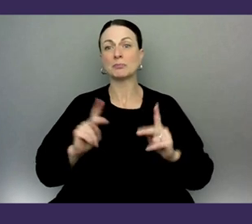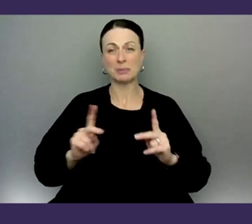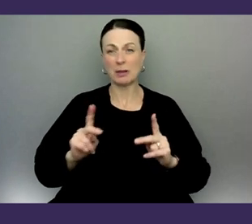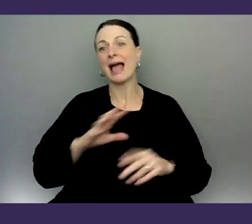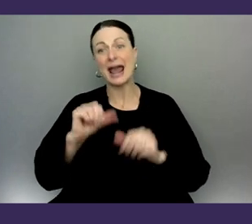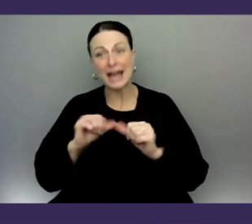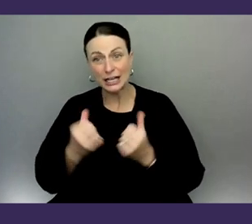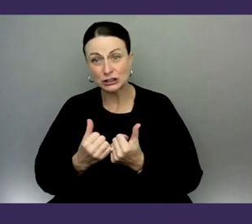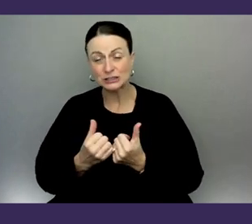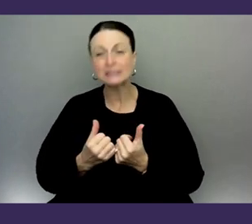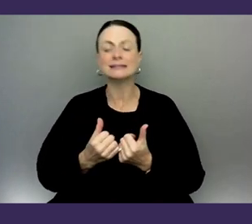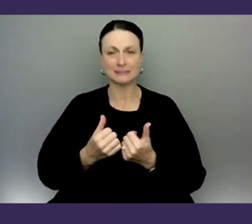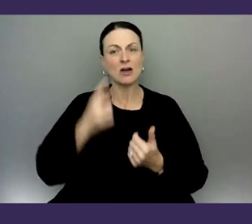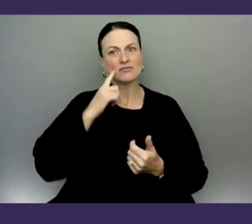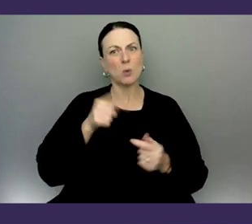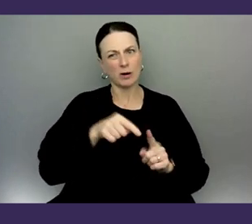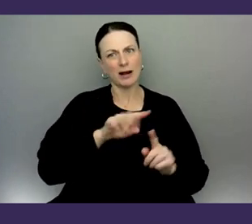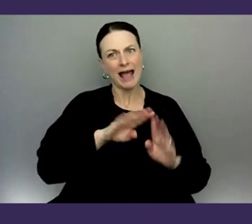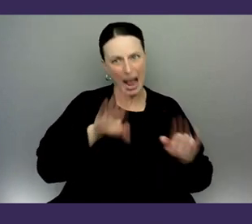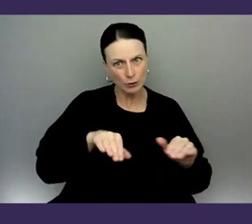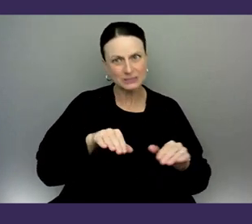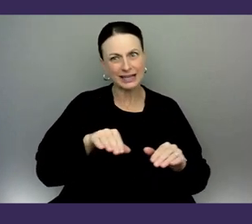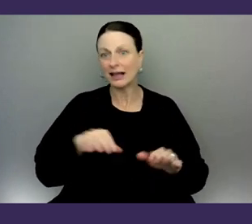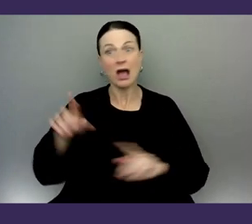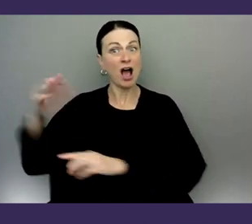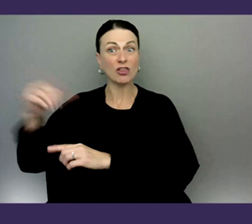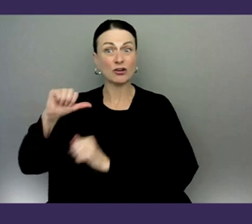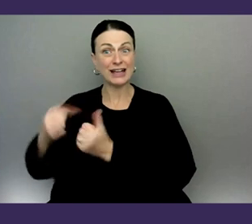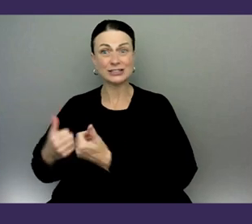And this is a power that other agencies do not have, which is pretty unique.